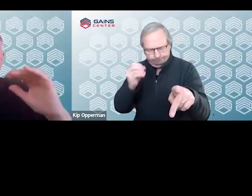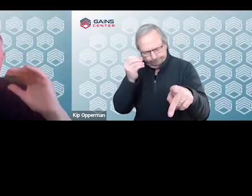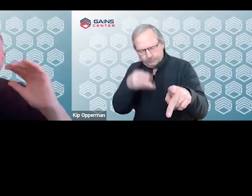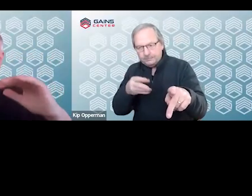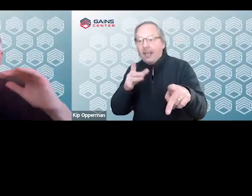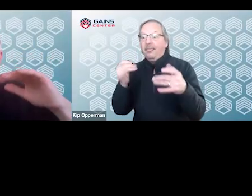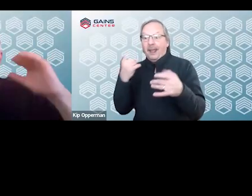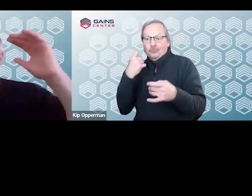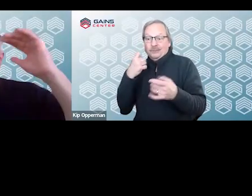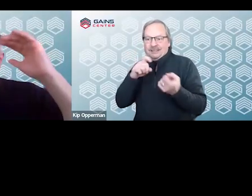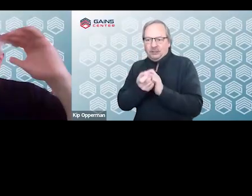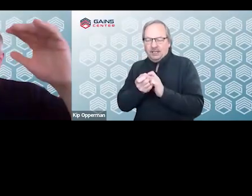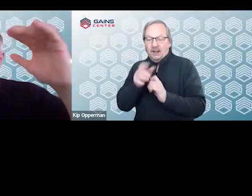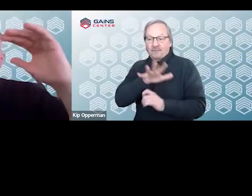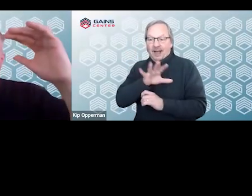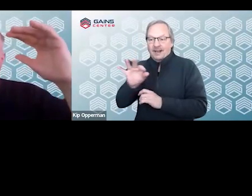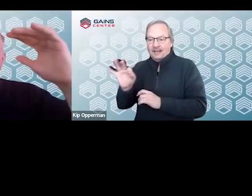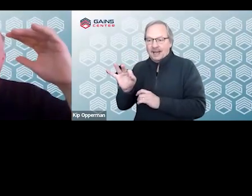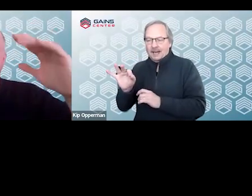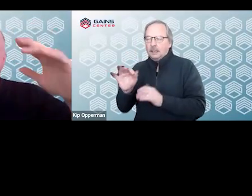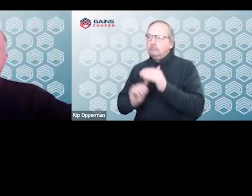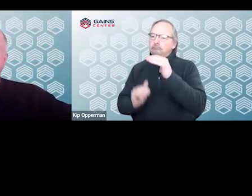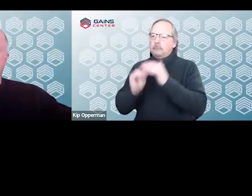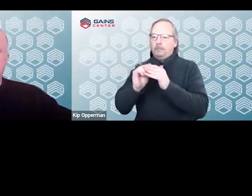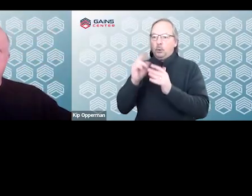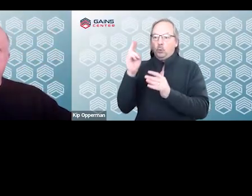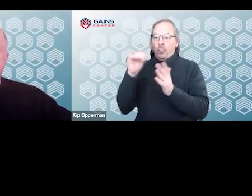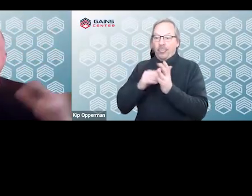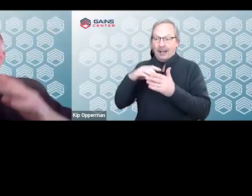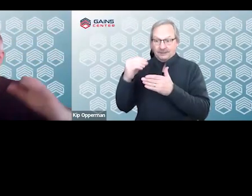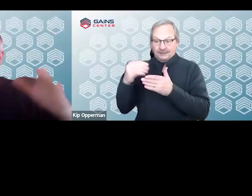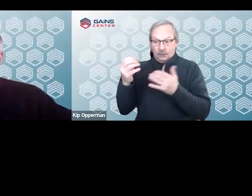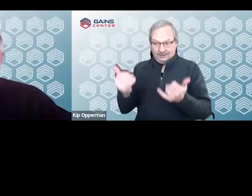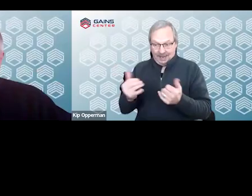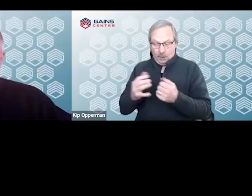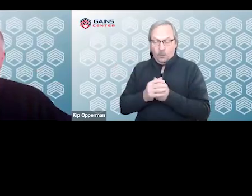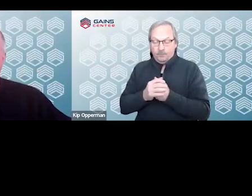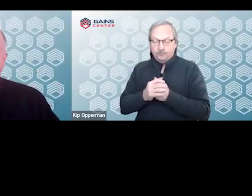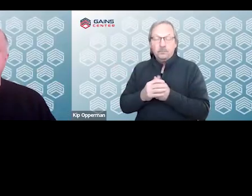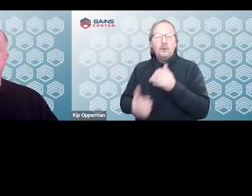That $599 has changed to $2,000. So I think for most protocols